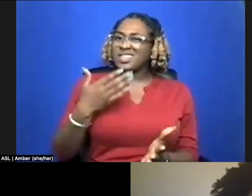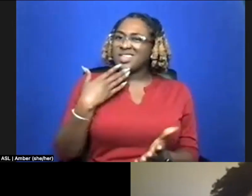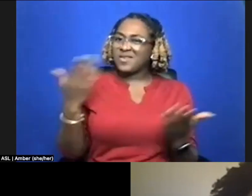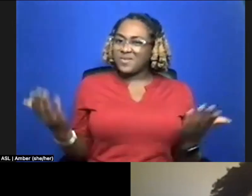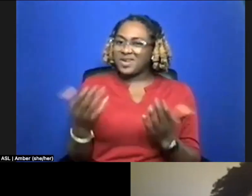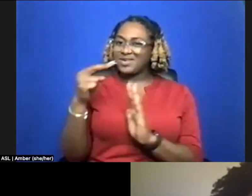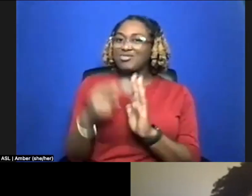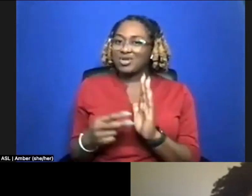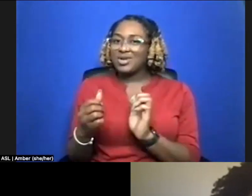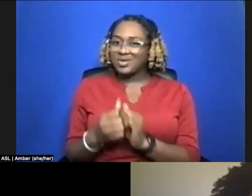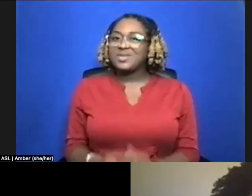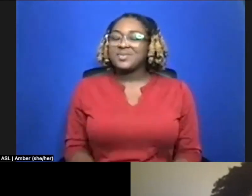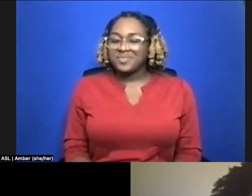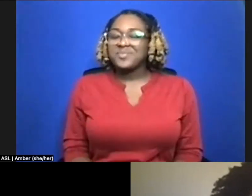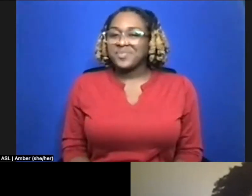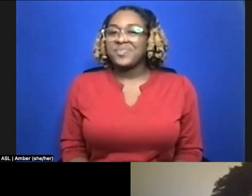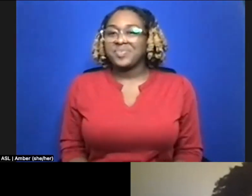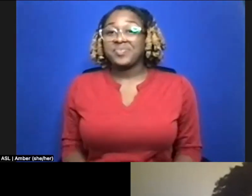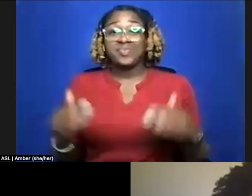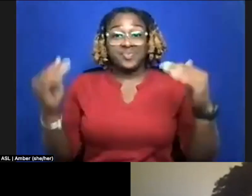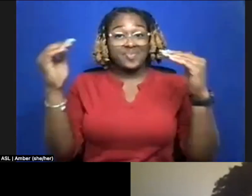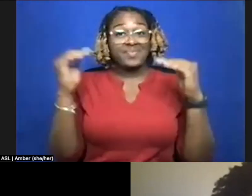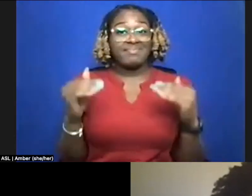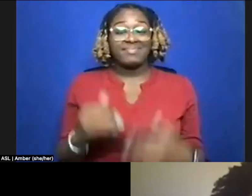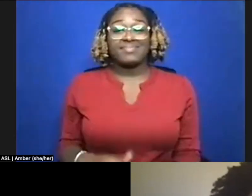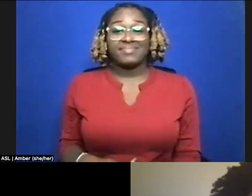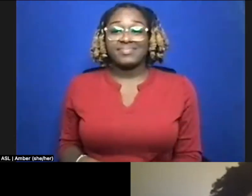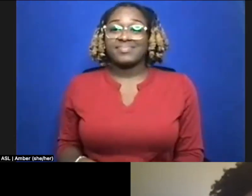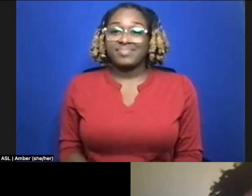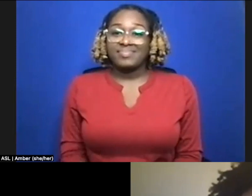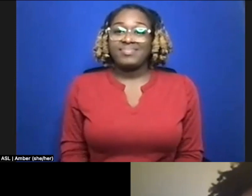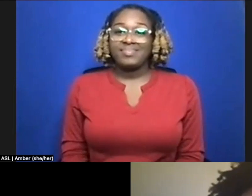Our next featured reader is Destiny Hemphill;